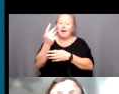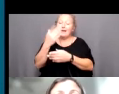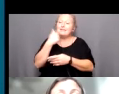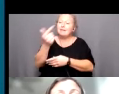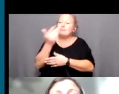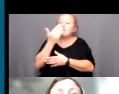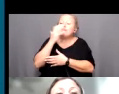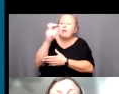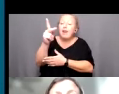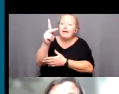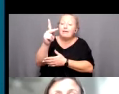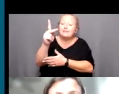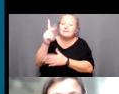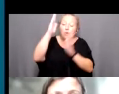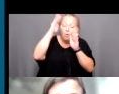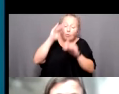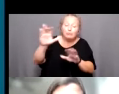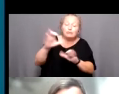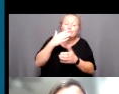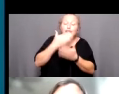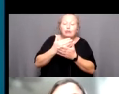luck, wish you well and hope you find a job.